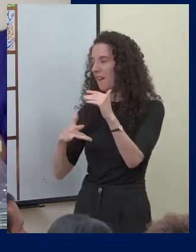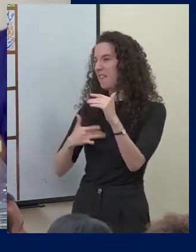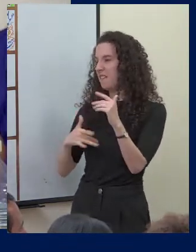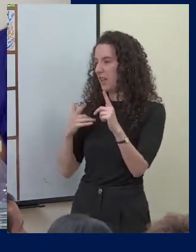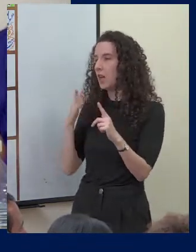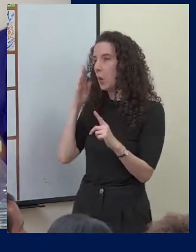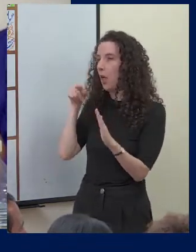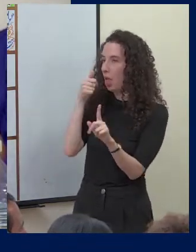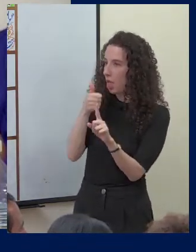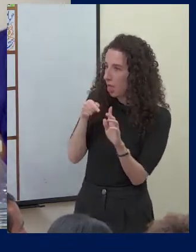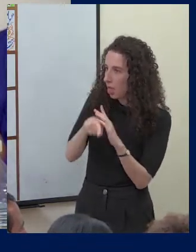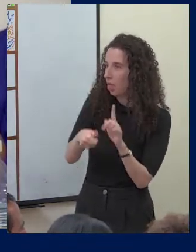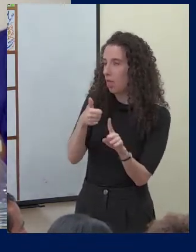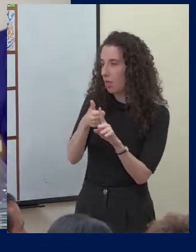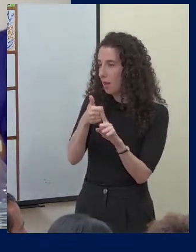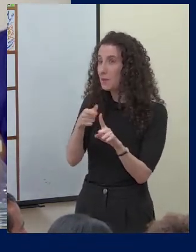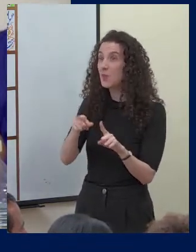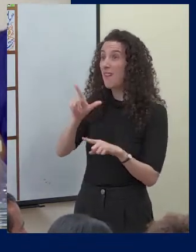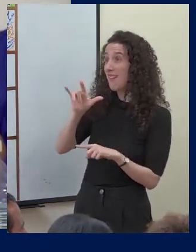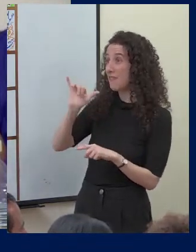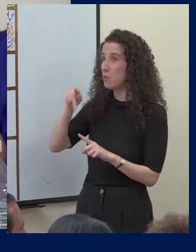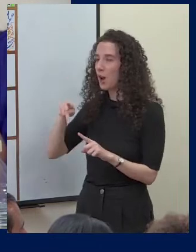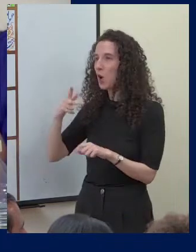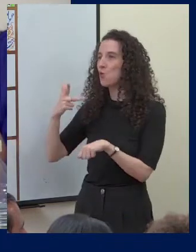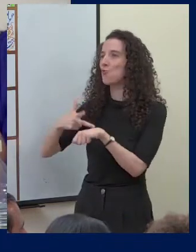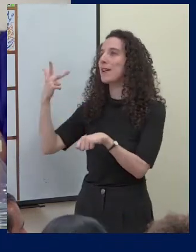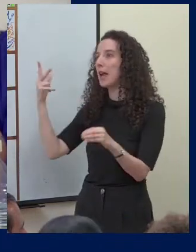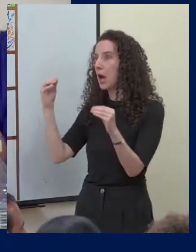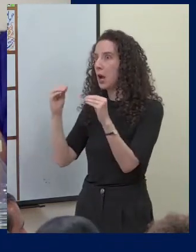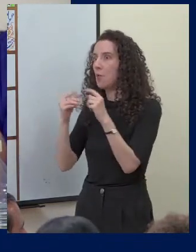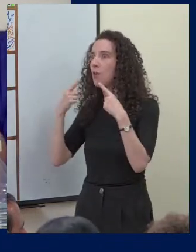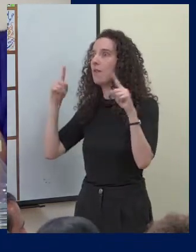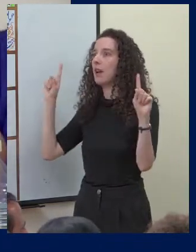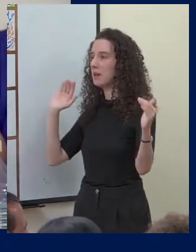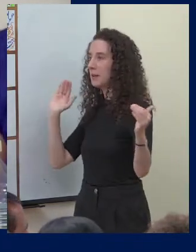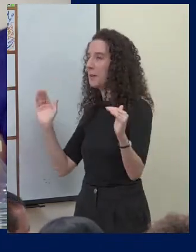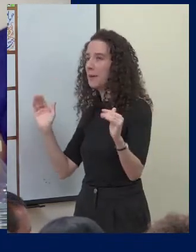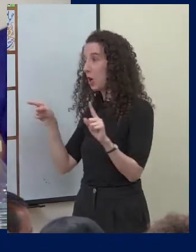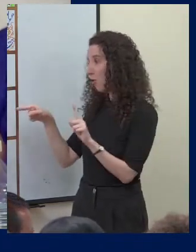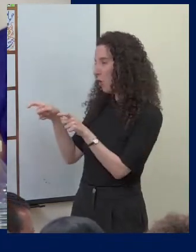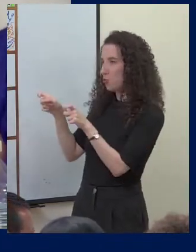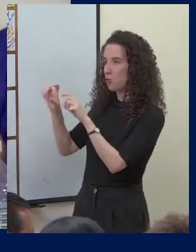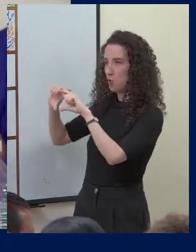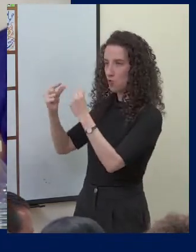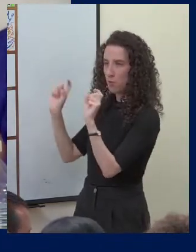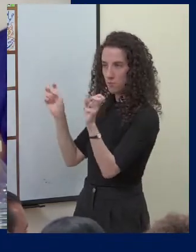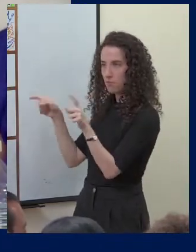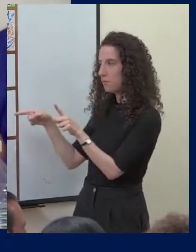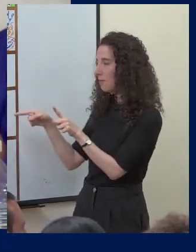Life is precious was three times more effective than the control.